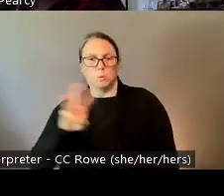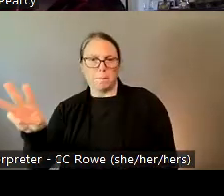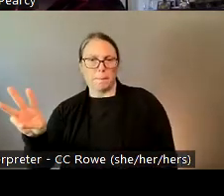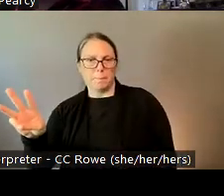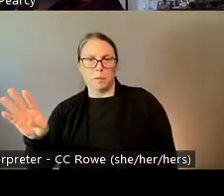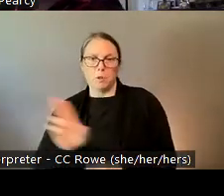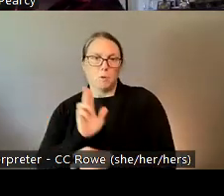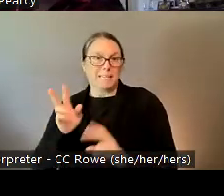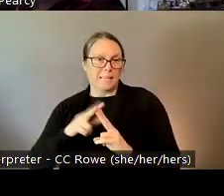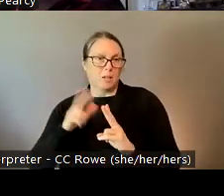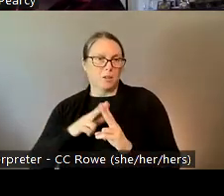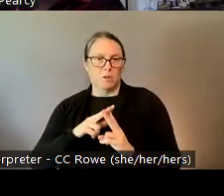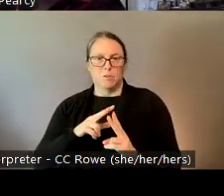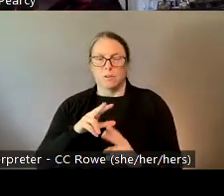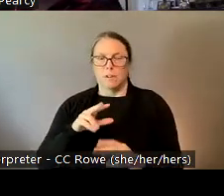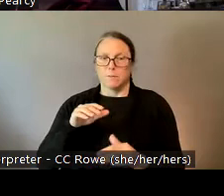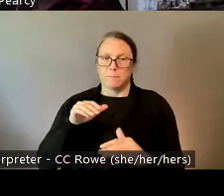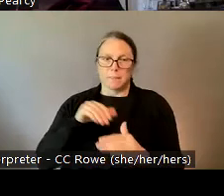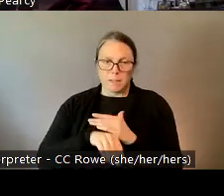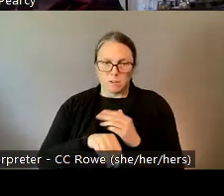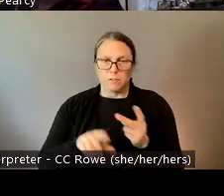the Space Bar or speech recognition software.